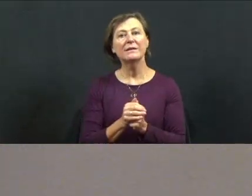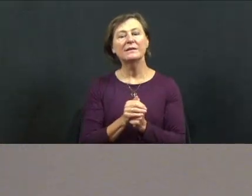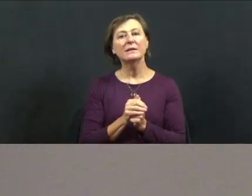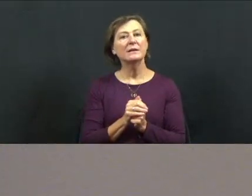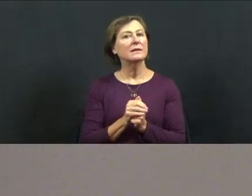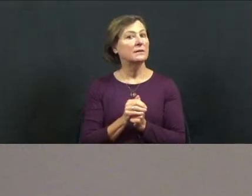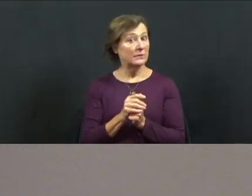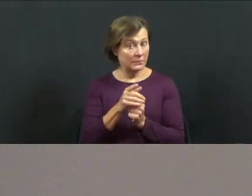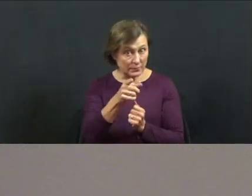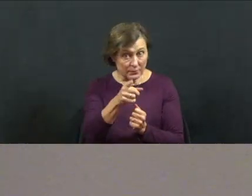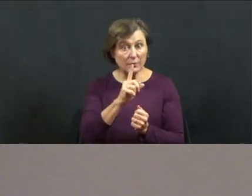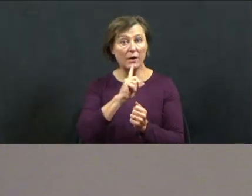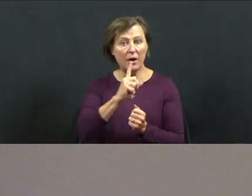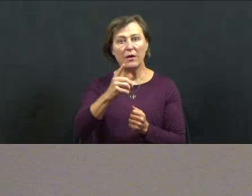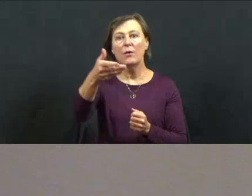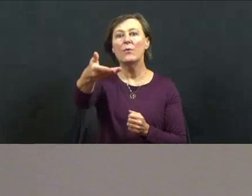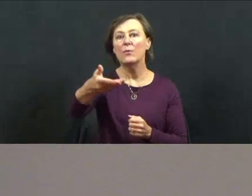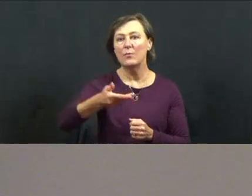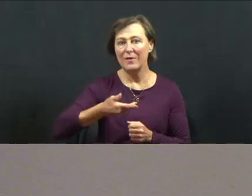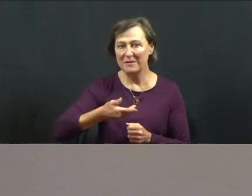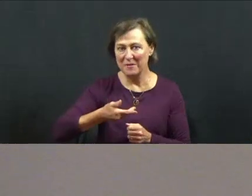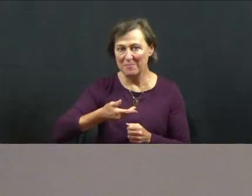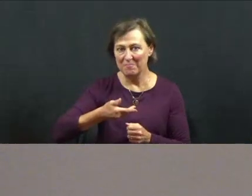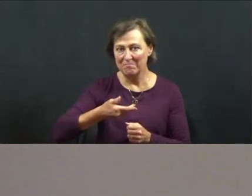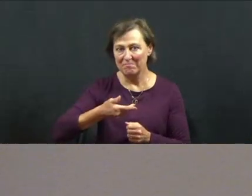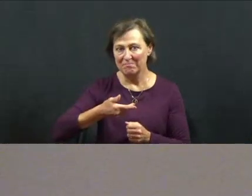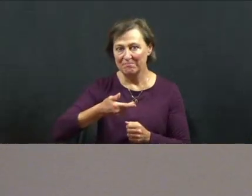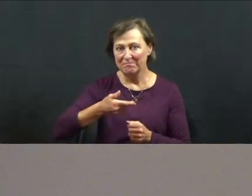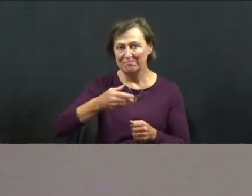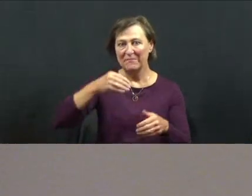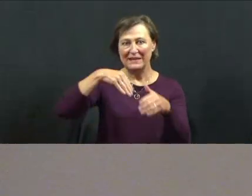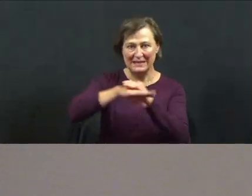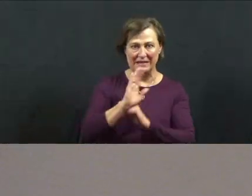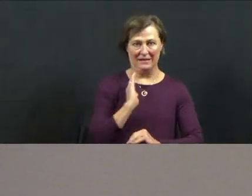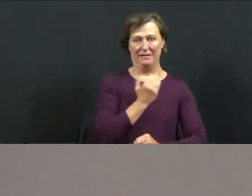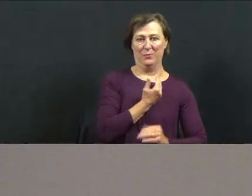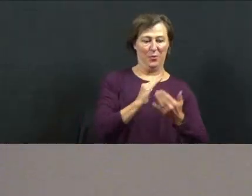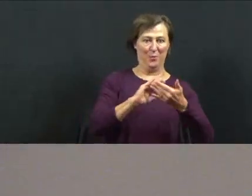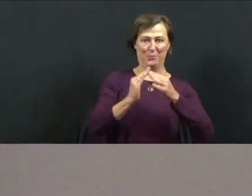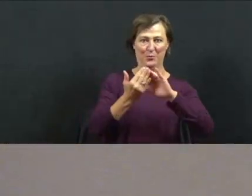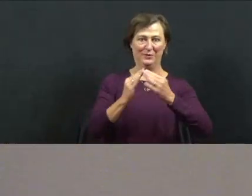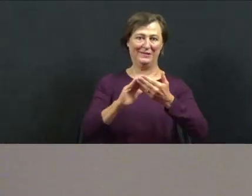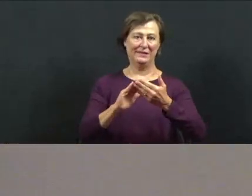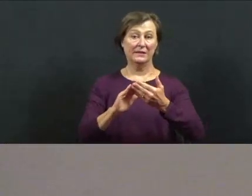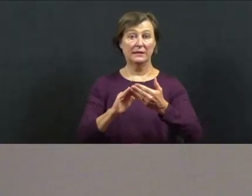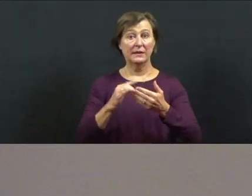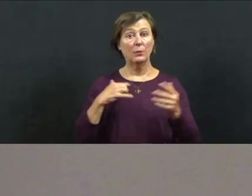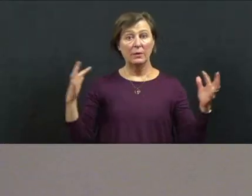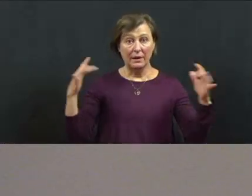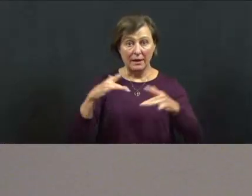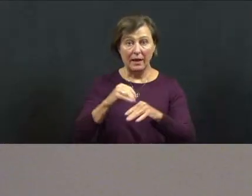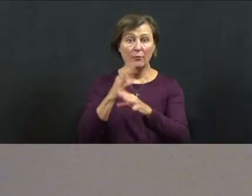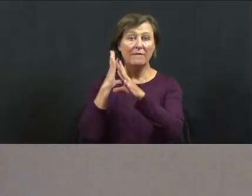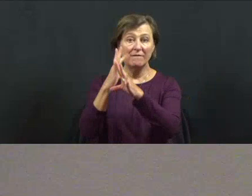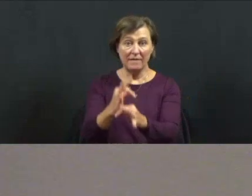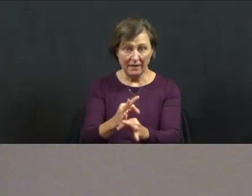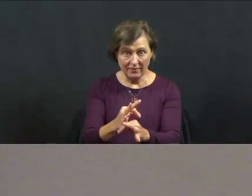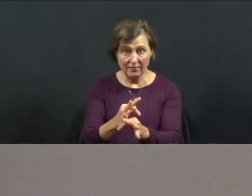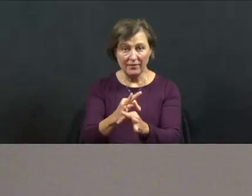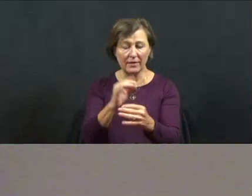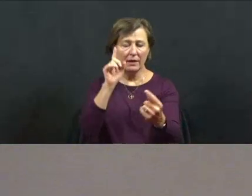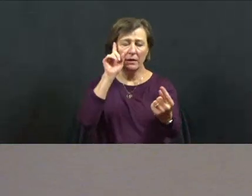you are welcome into community. As we gather in faith, in hope,